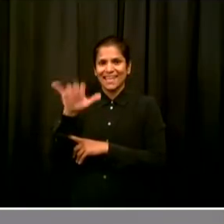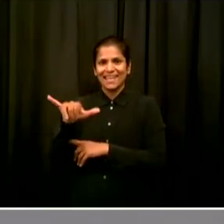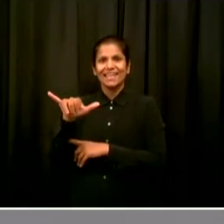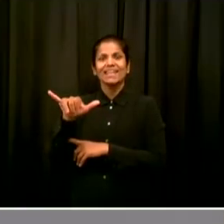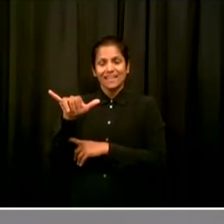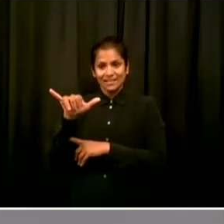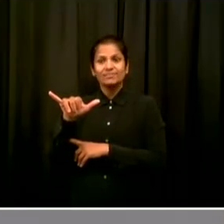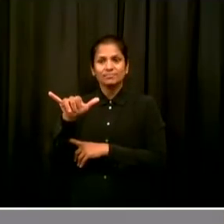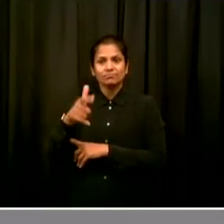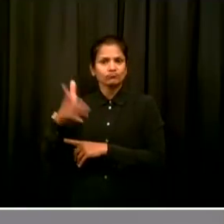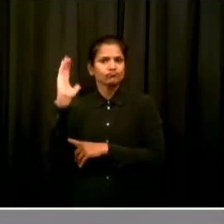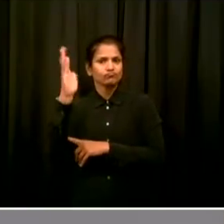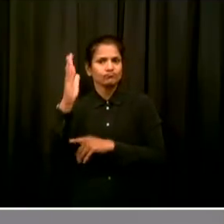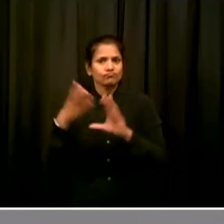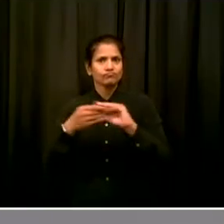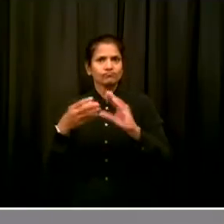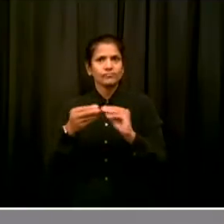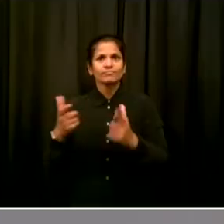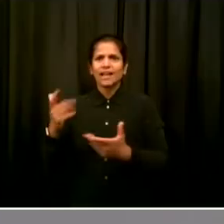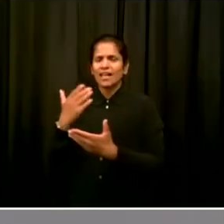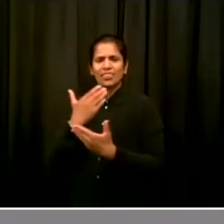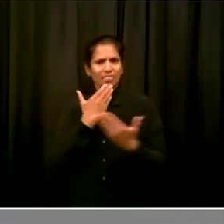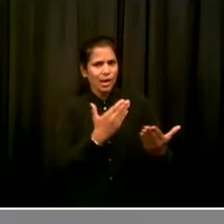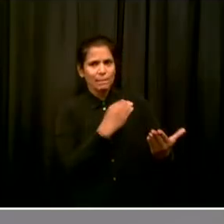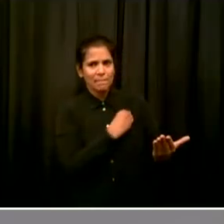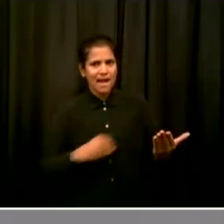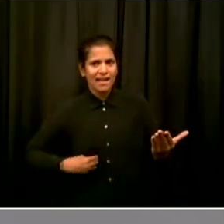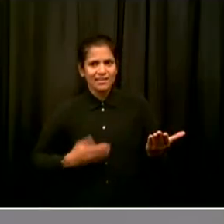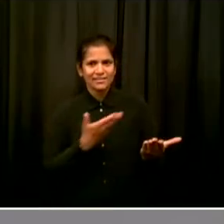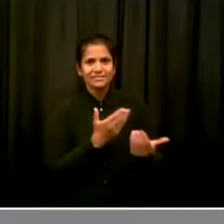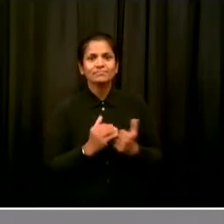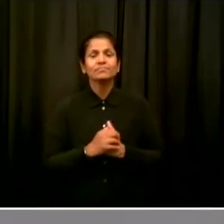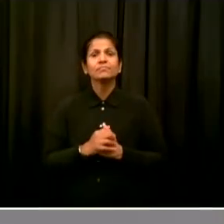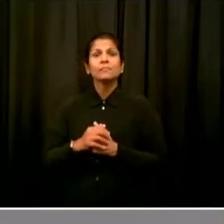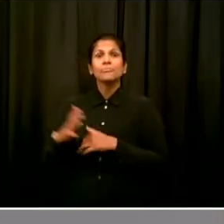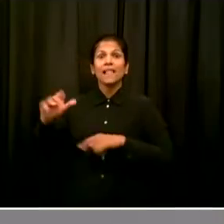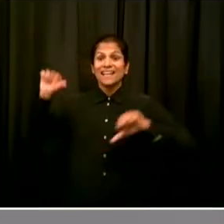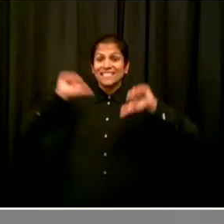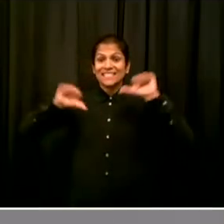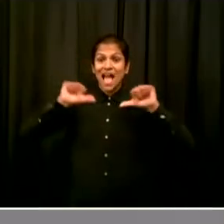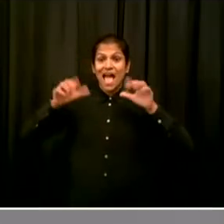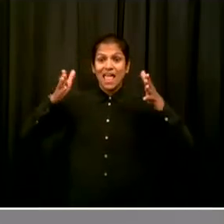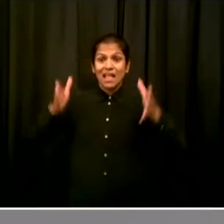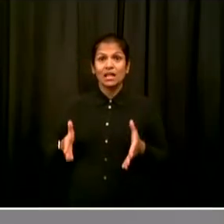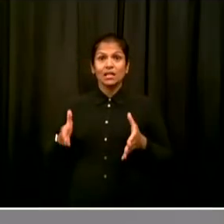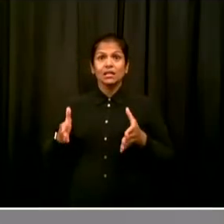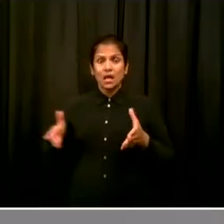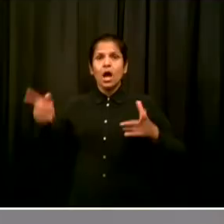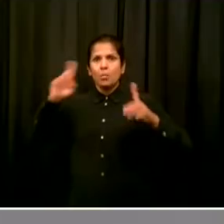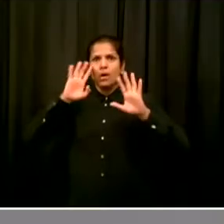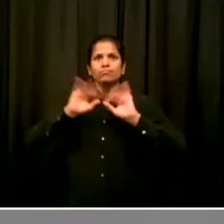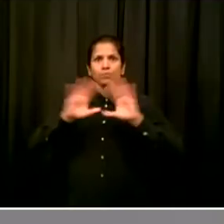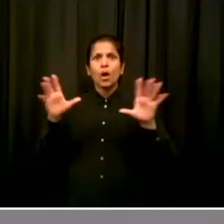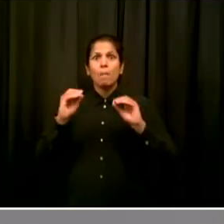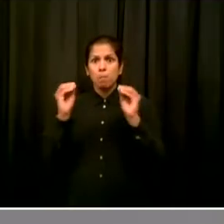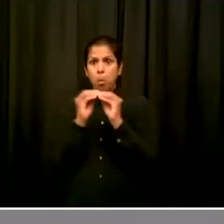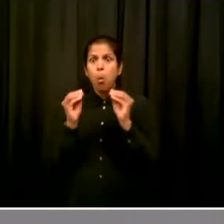MAYOR. WHEN A COASTAL STORM THREATENS NEW YORK CITY WE REMEMBER HURRICANE SANDY AND THE DEVASTATION IT